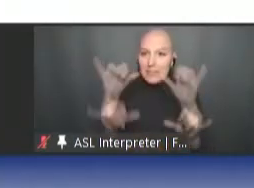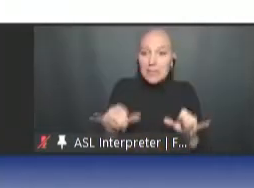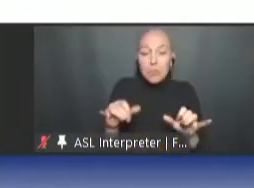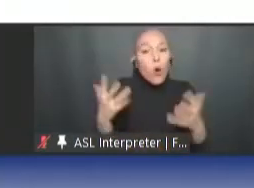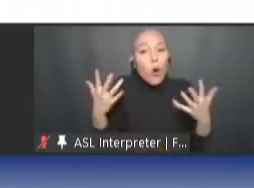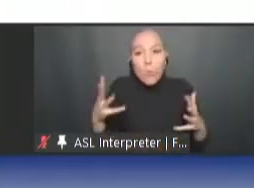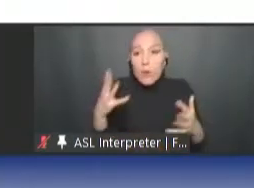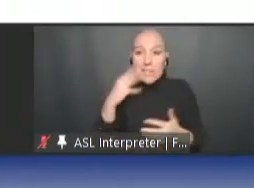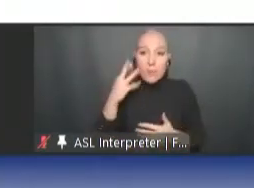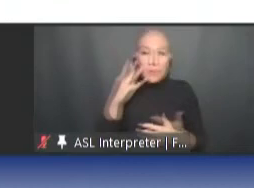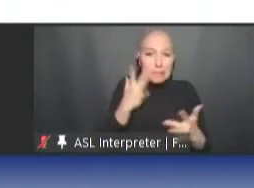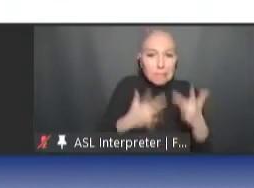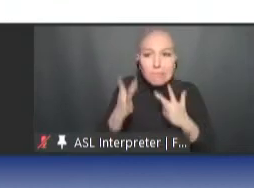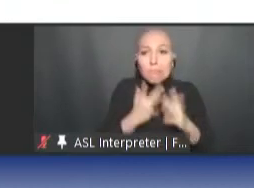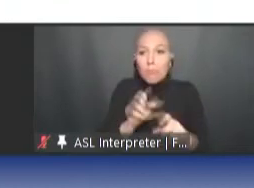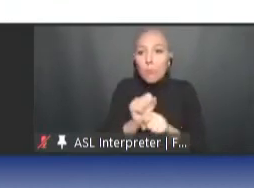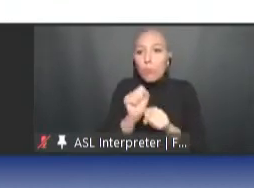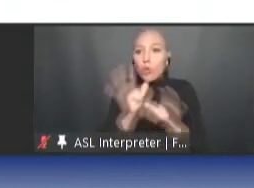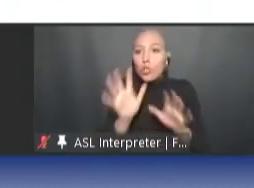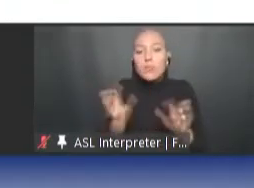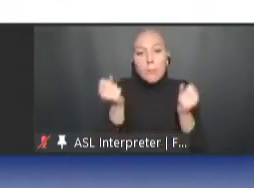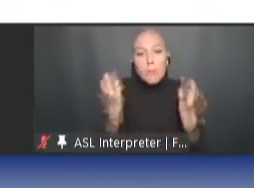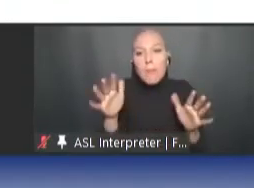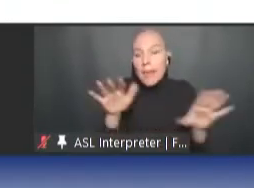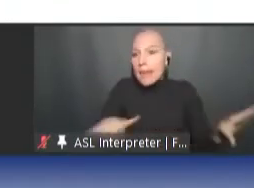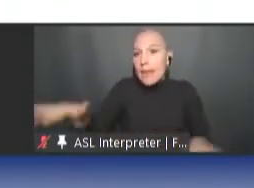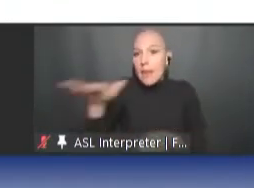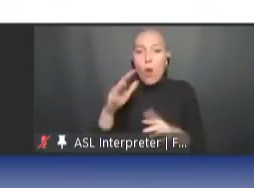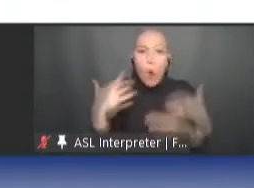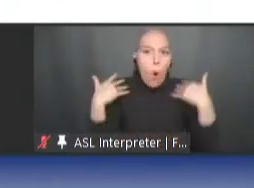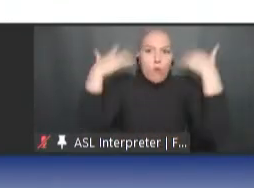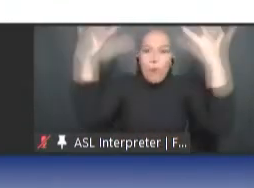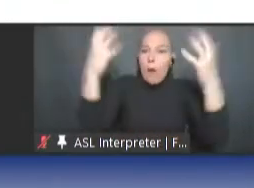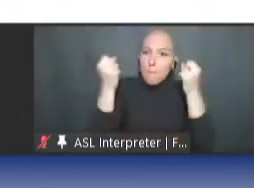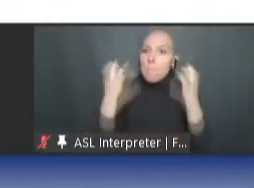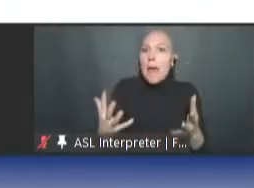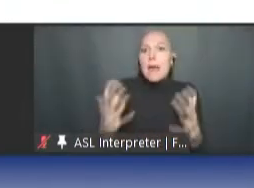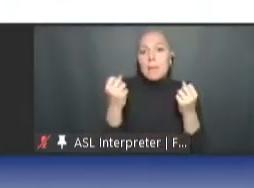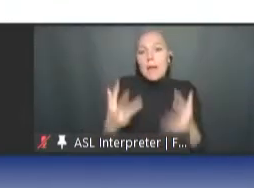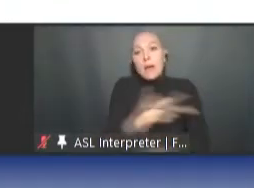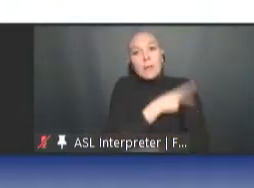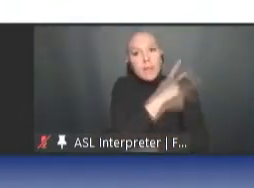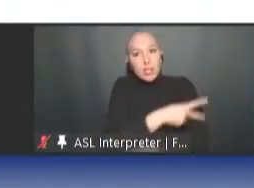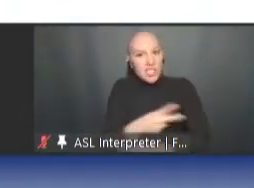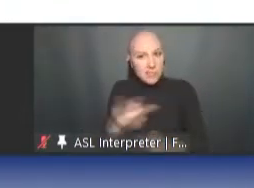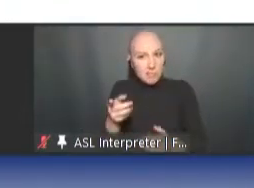and many places are overwhelmed by patients in places experiencing surges. I applaud the